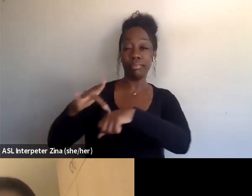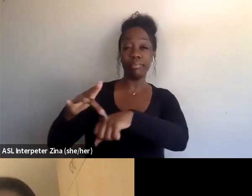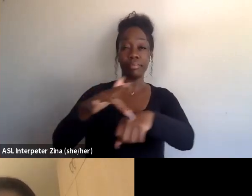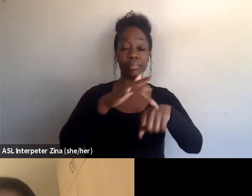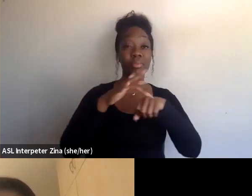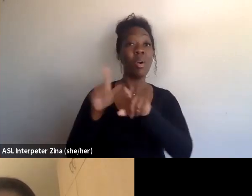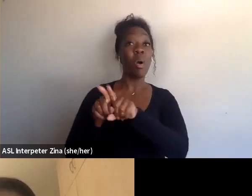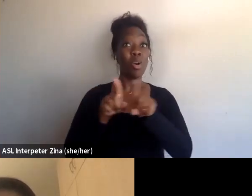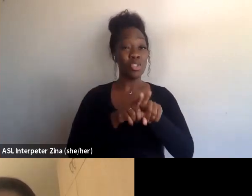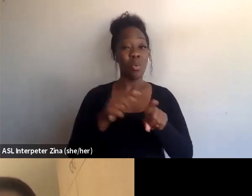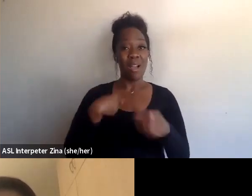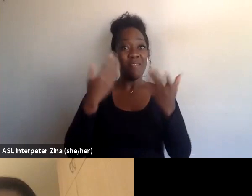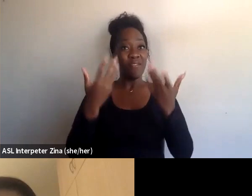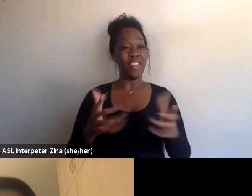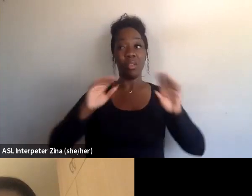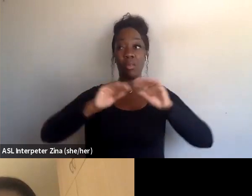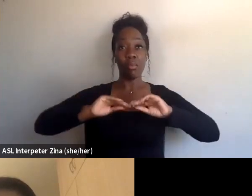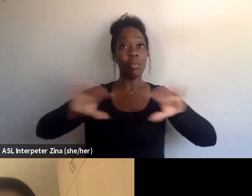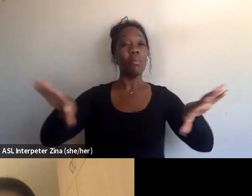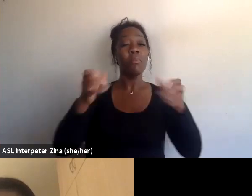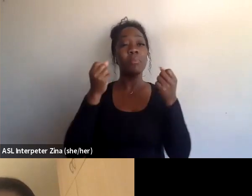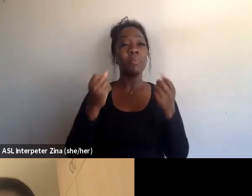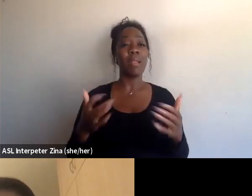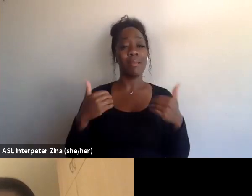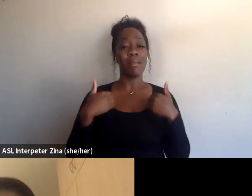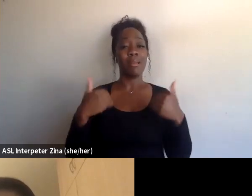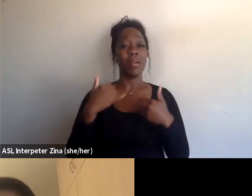a lot of young artists careers